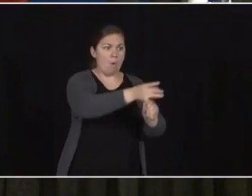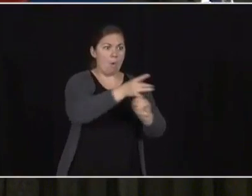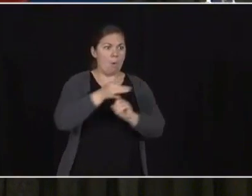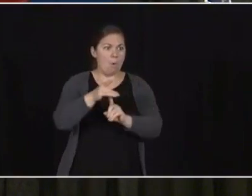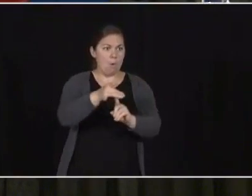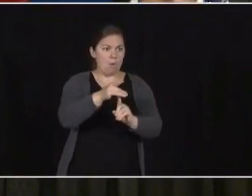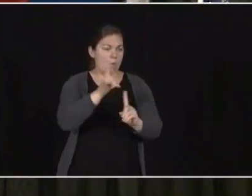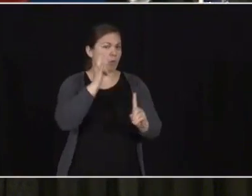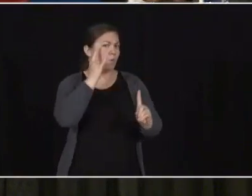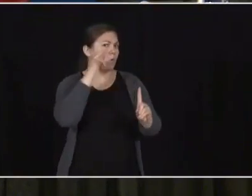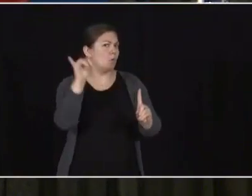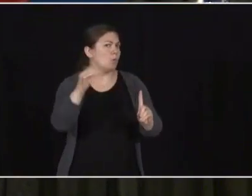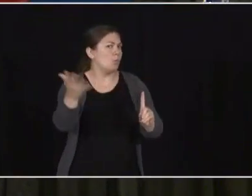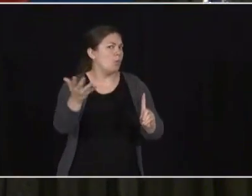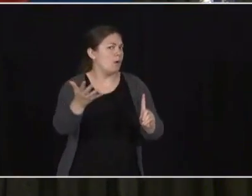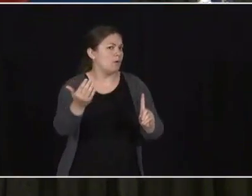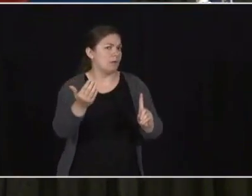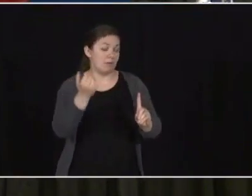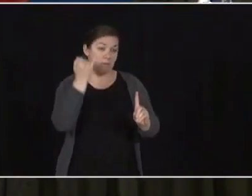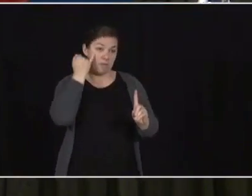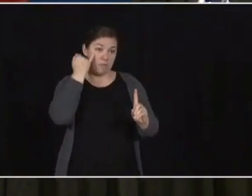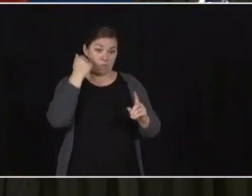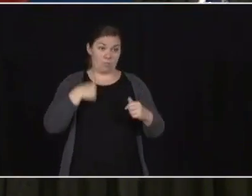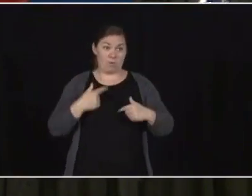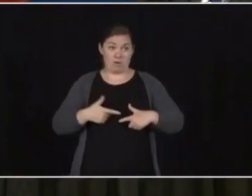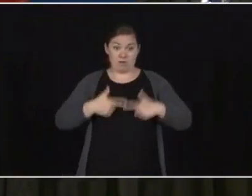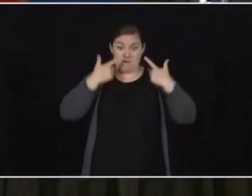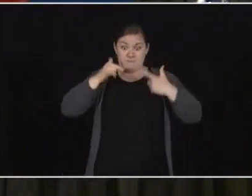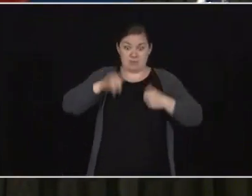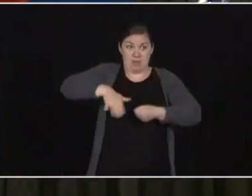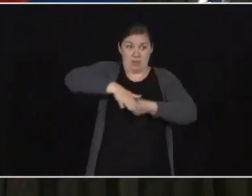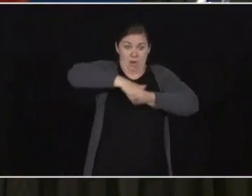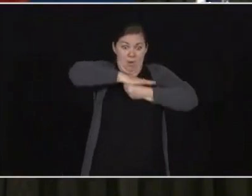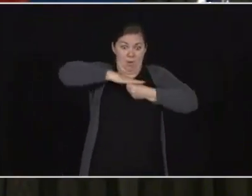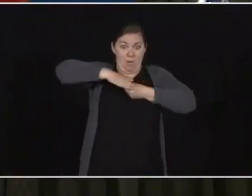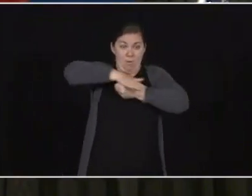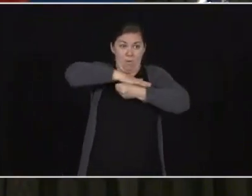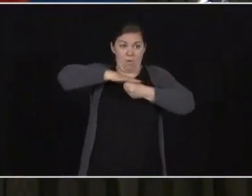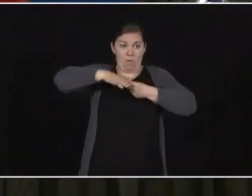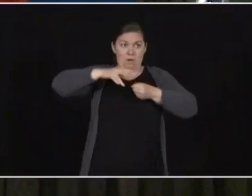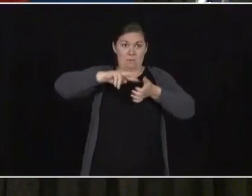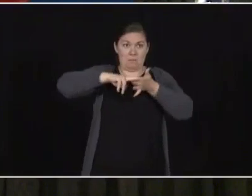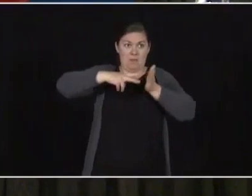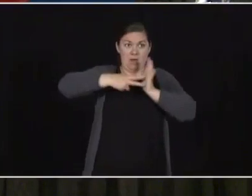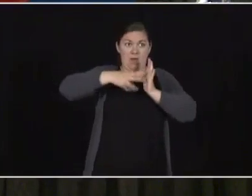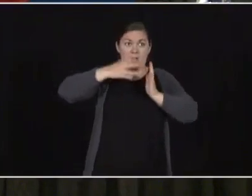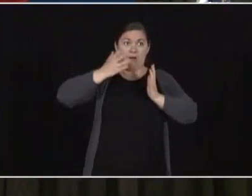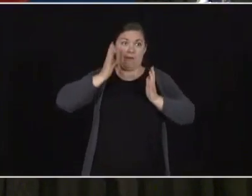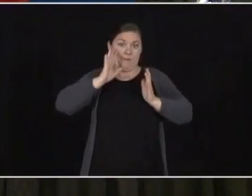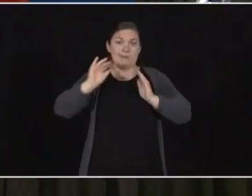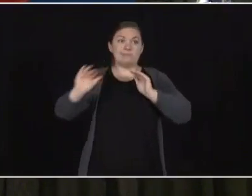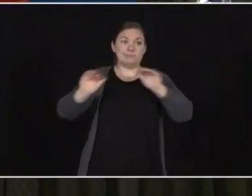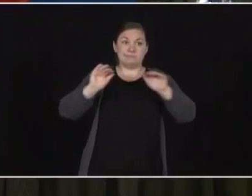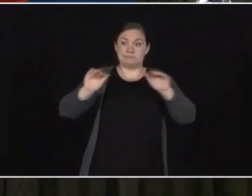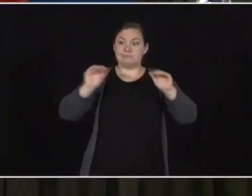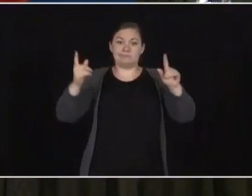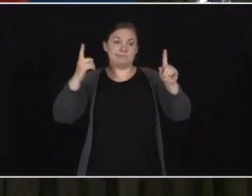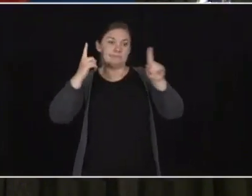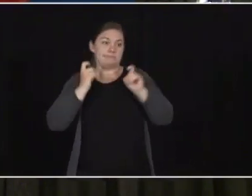For example next week community-based testing and high COVID active communities. This paints a picture. What will it look like if you're in one of these communities.